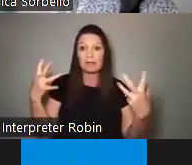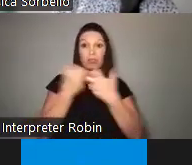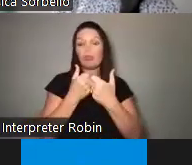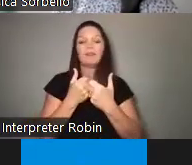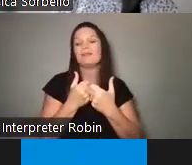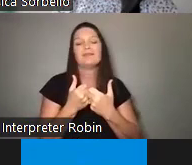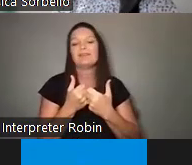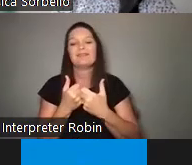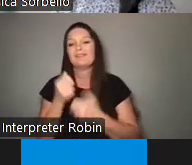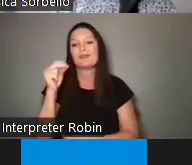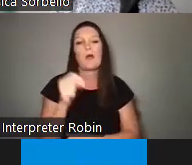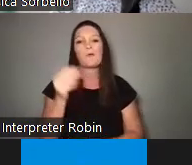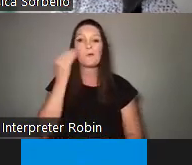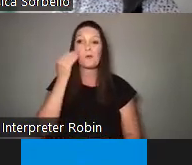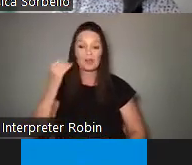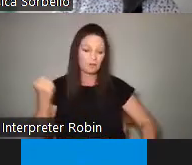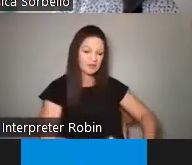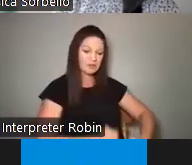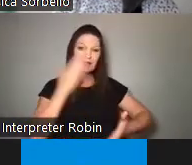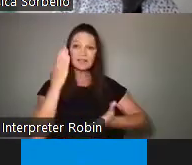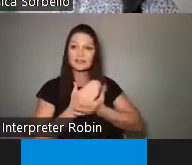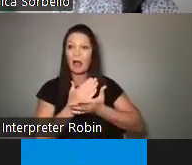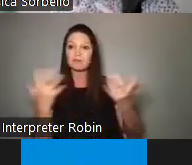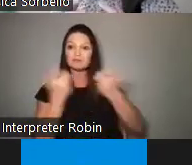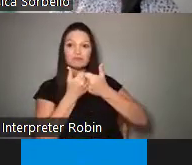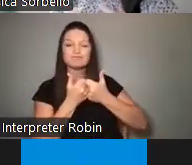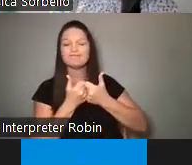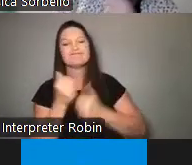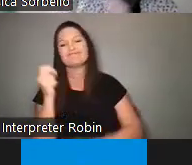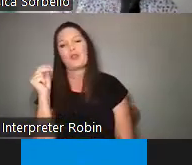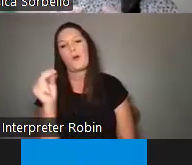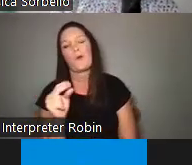they instead exist to protect the individual